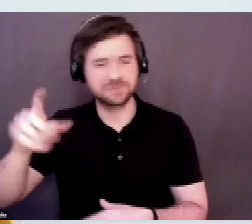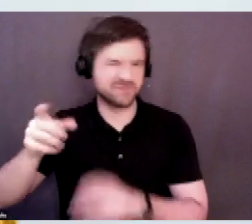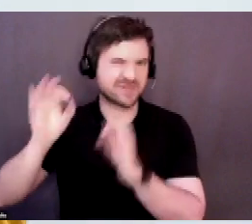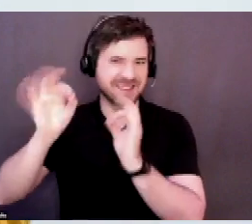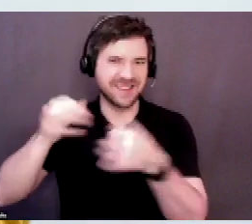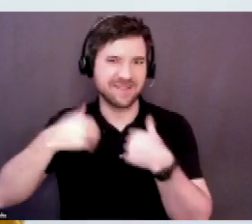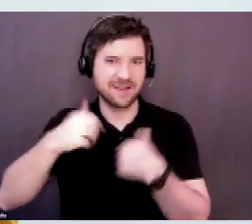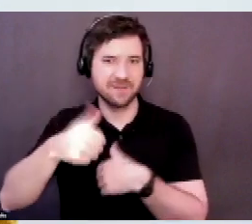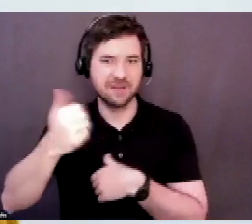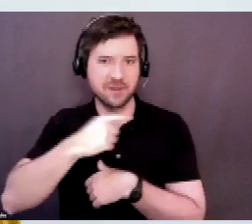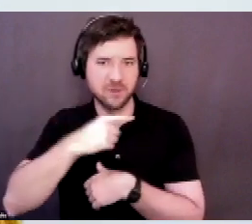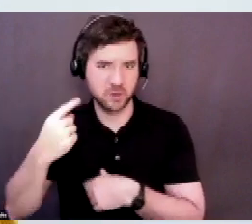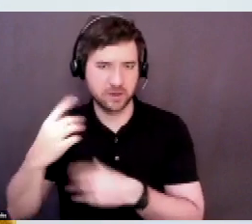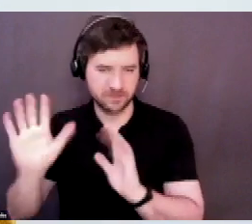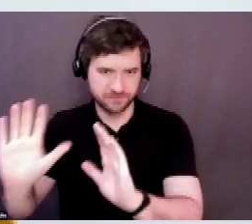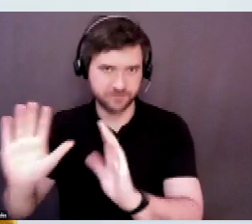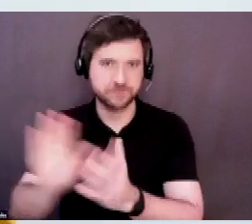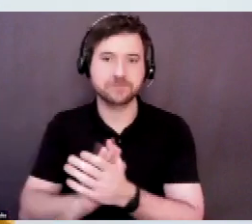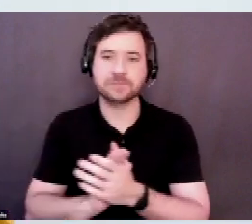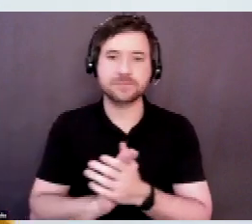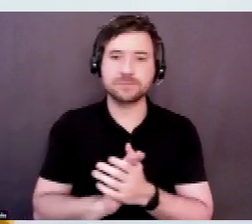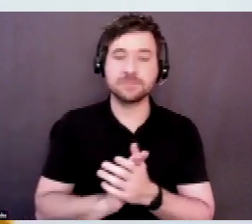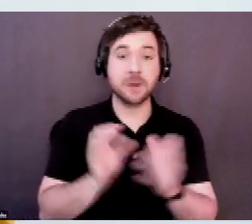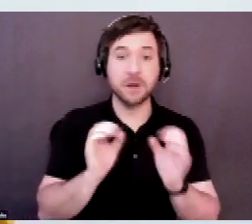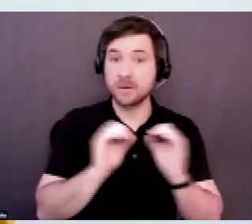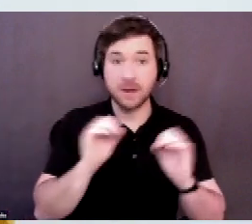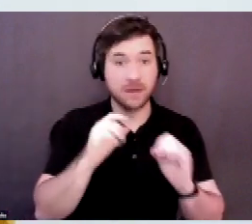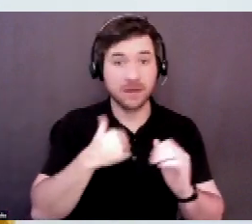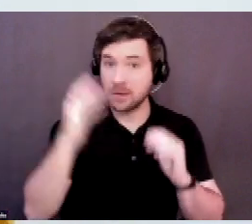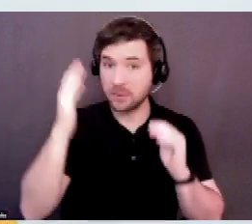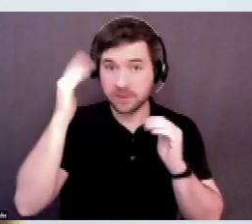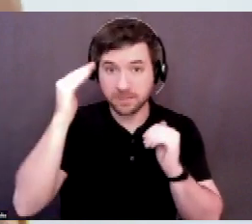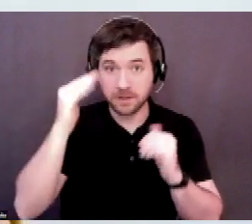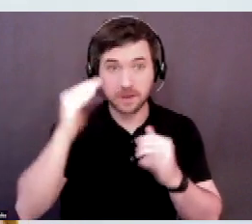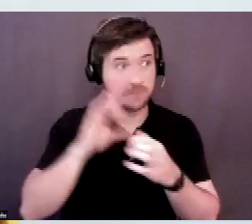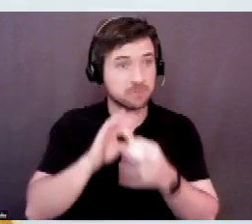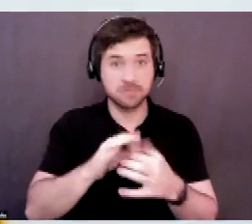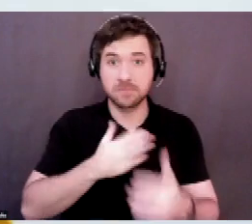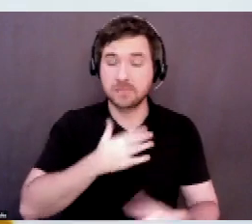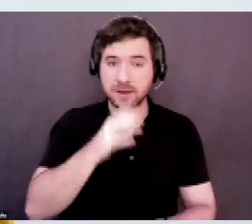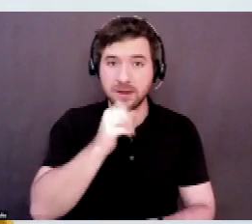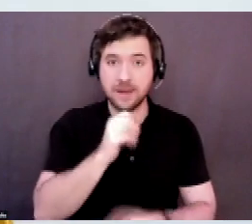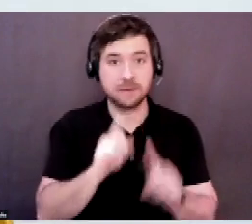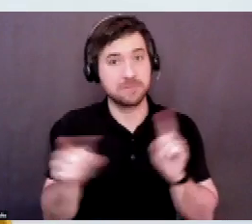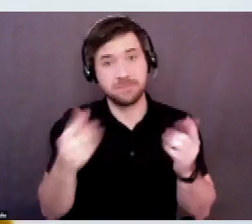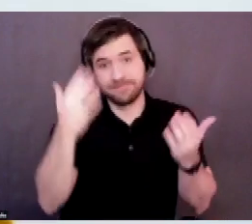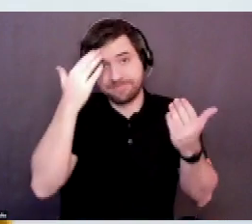So there wasn't anything I was anticipating really because of my age. But I didn't know until I kind of took the journey.